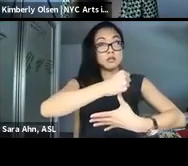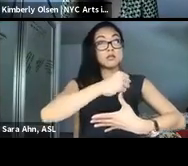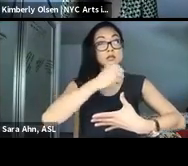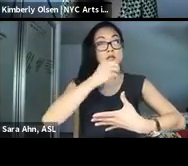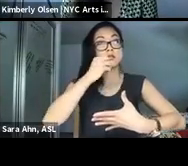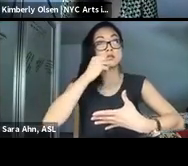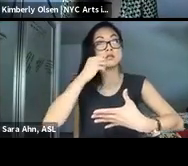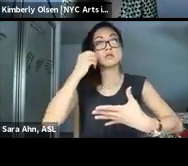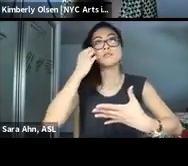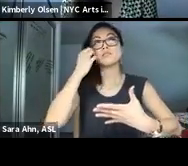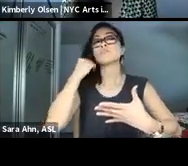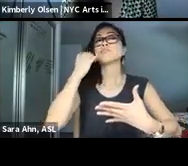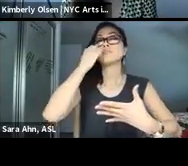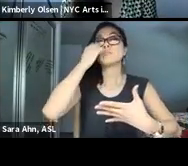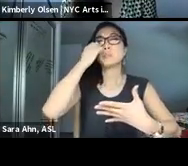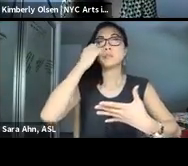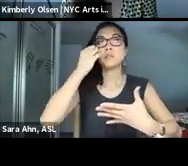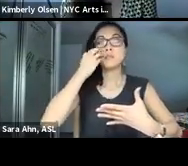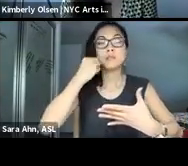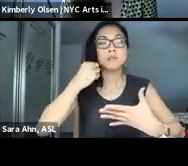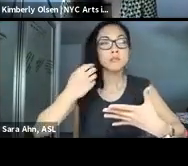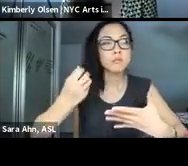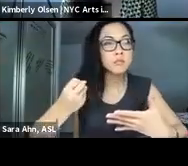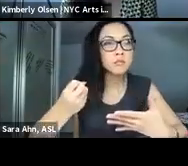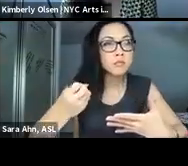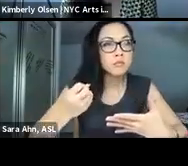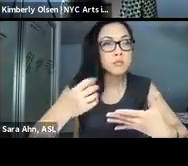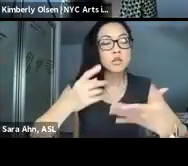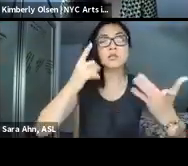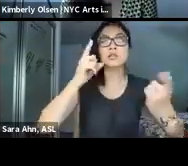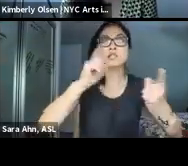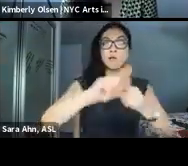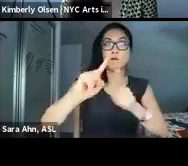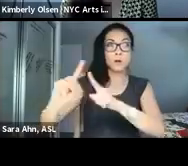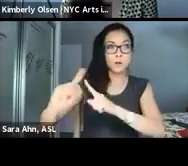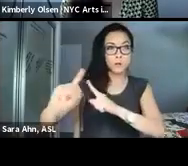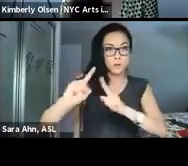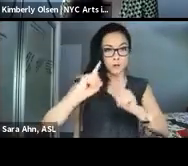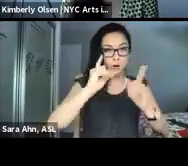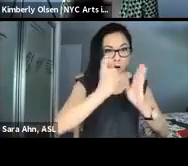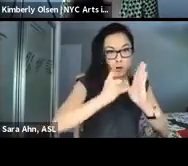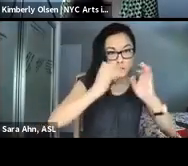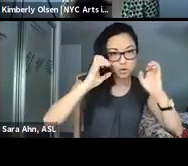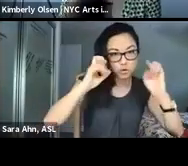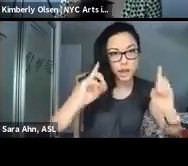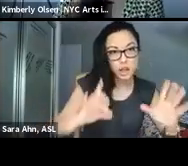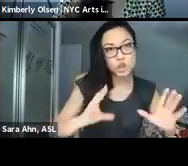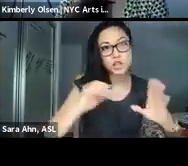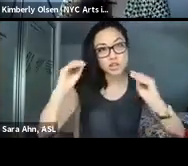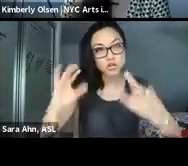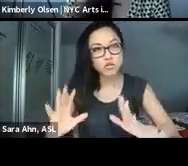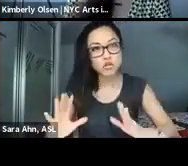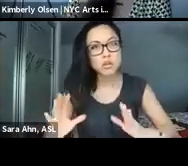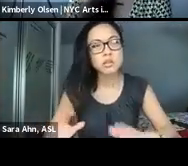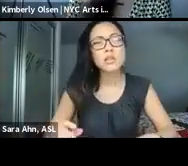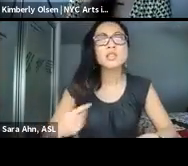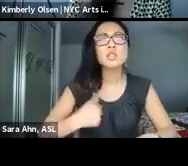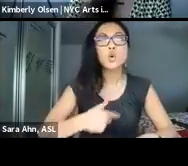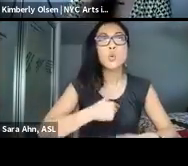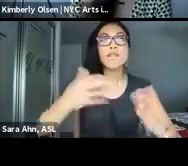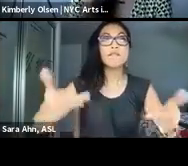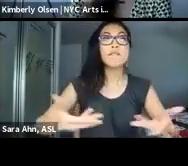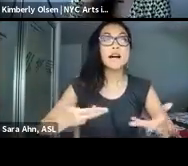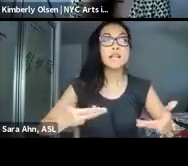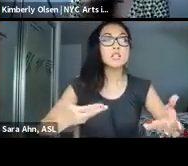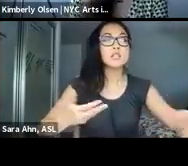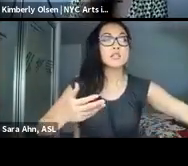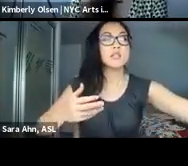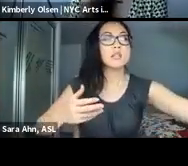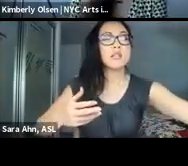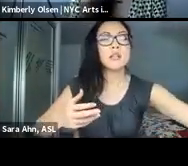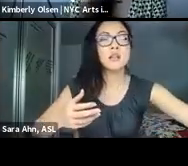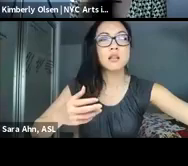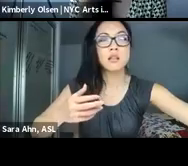city budgets do a better job of prioritizing arts education, so we provided sample talking